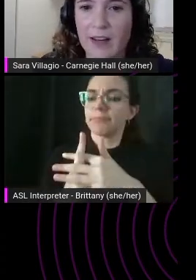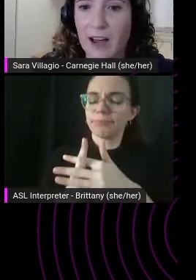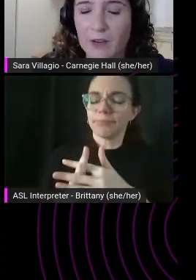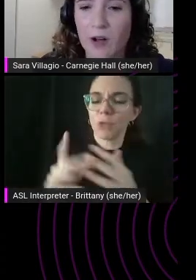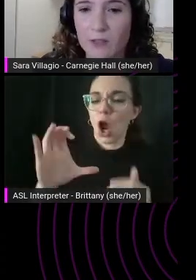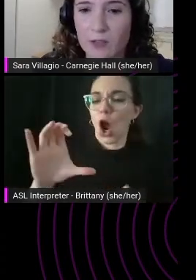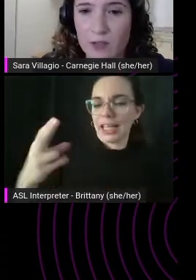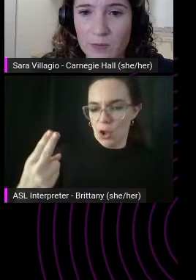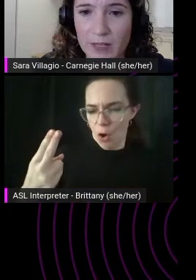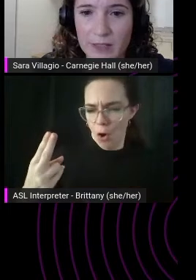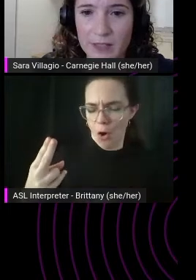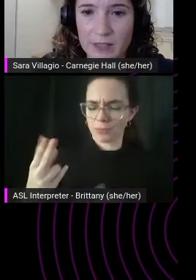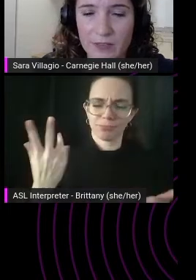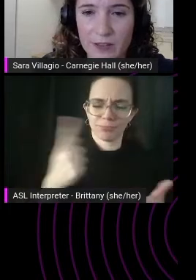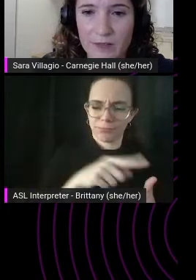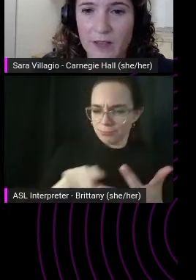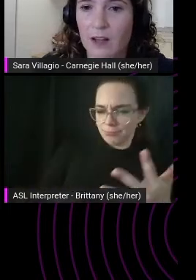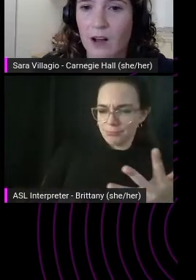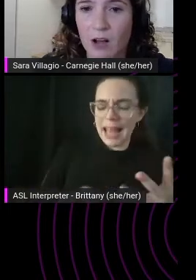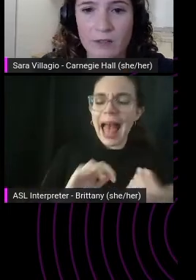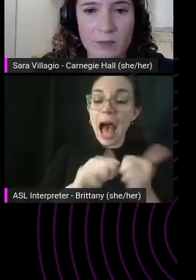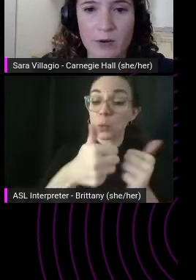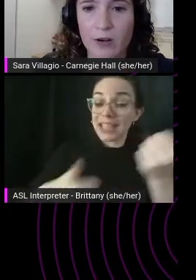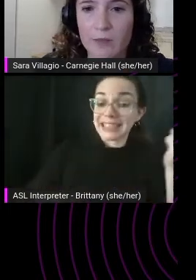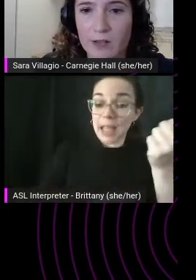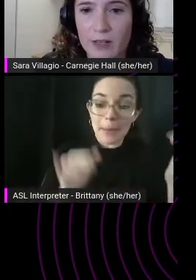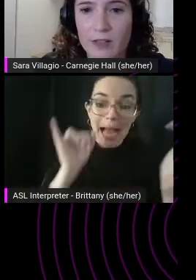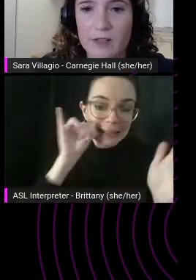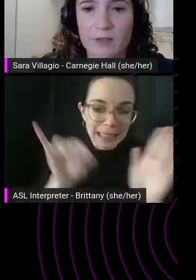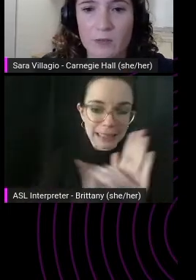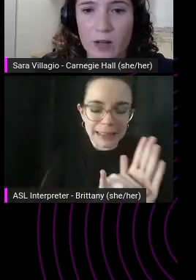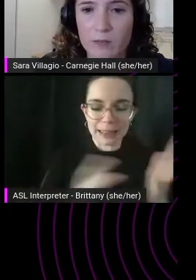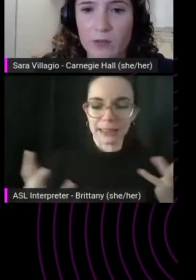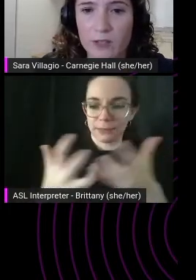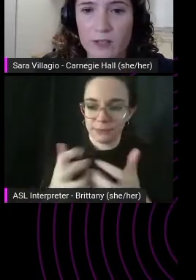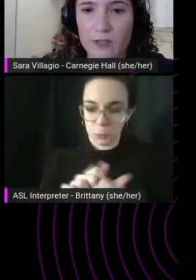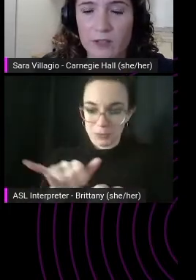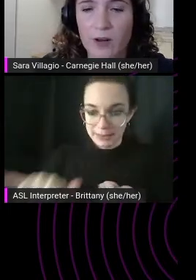And how do all of those sub identities fit all of the programs and audiences of the Weill Music Institute?